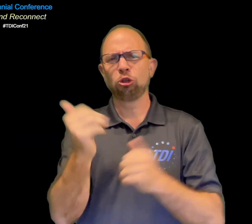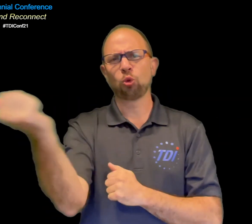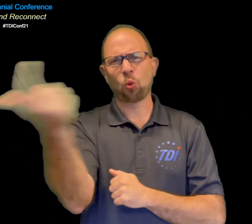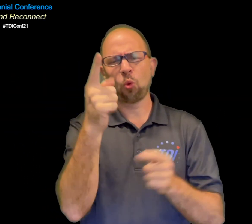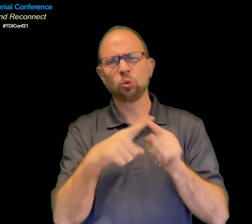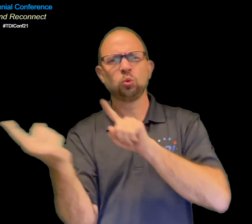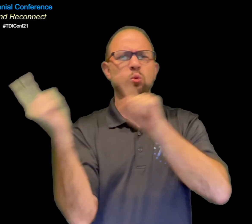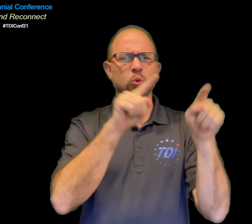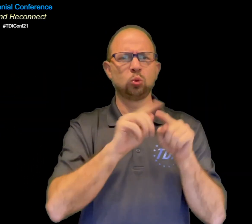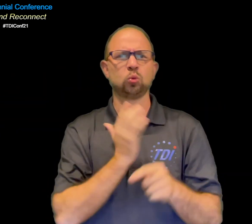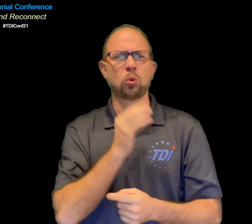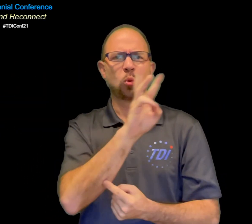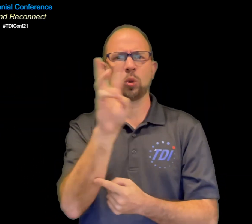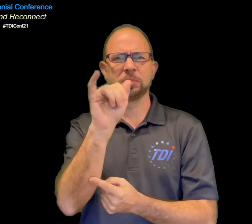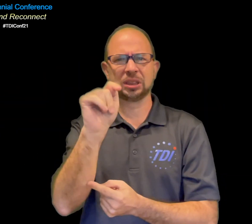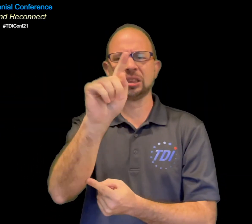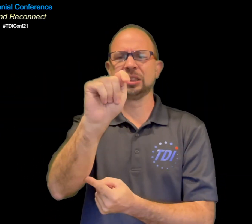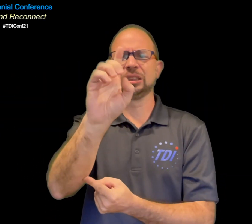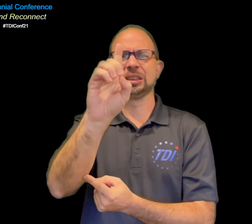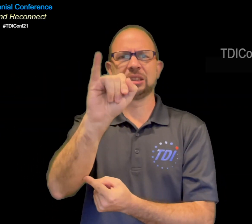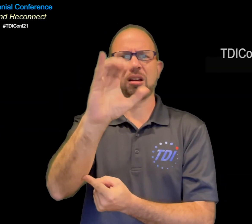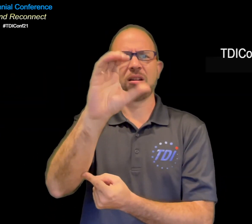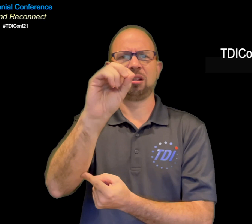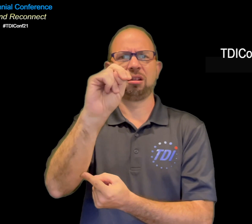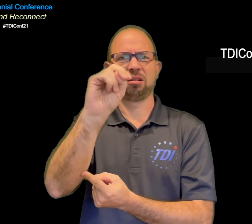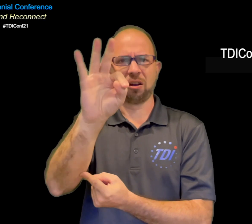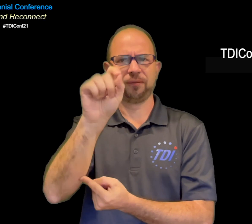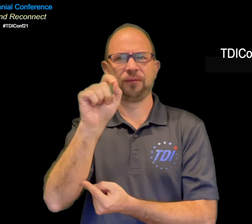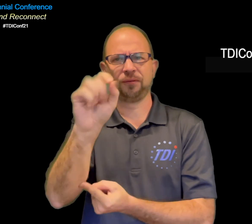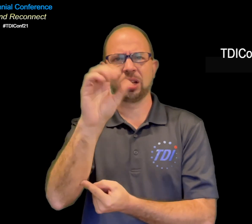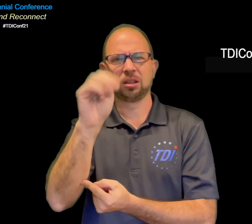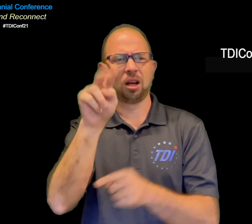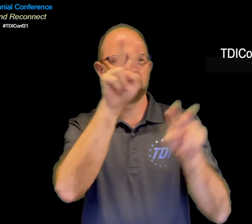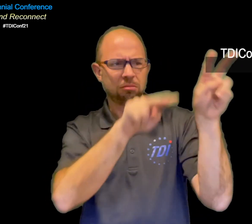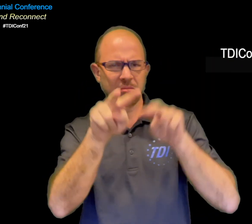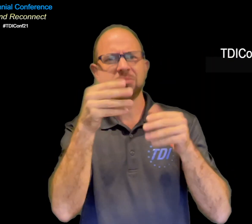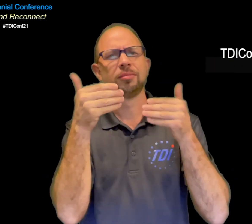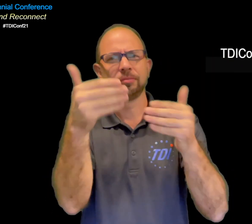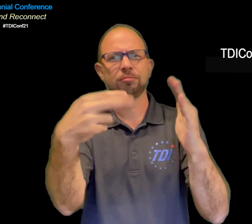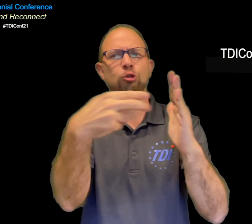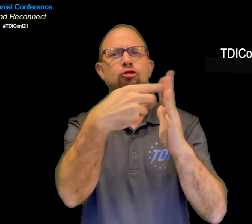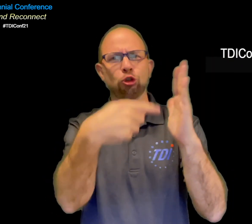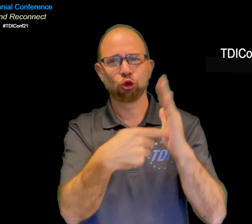I encourage all of you to visit TDIConf.com and register.